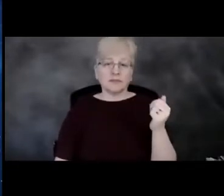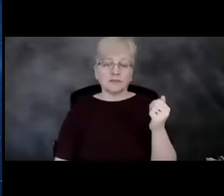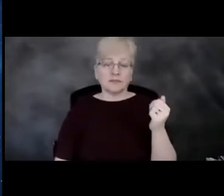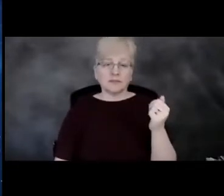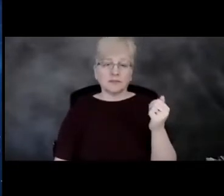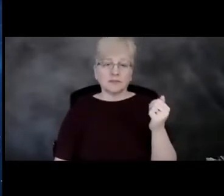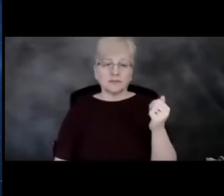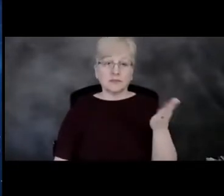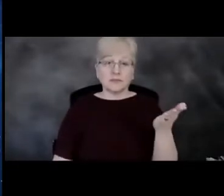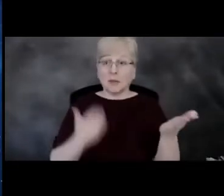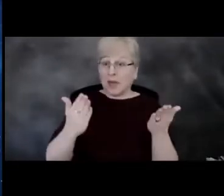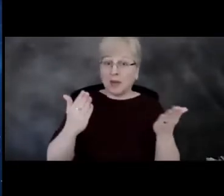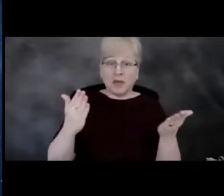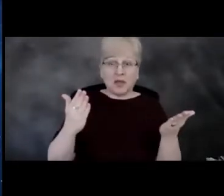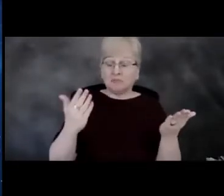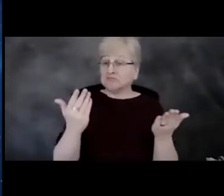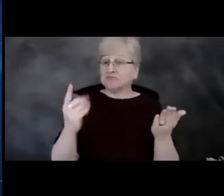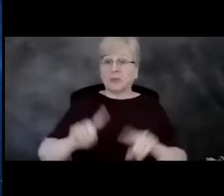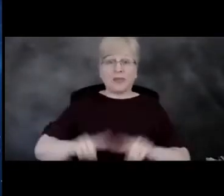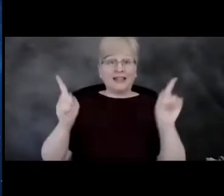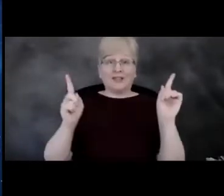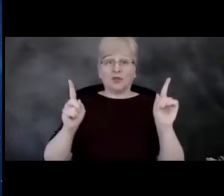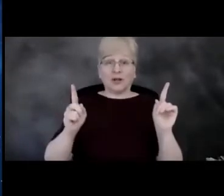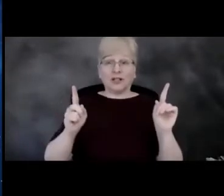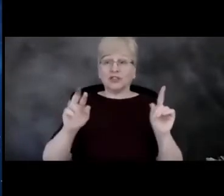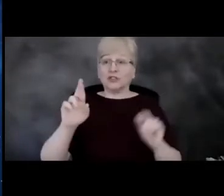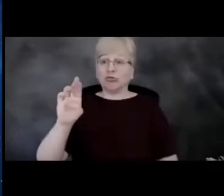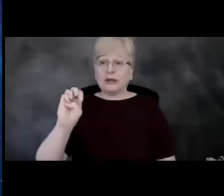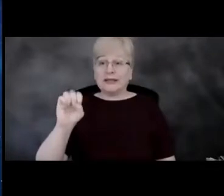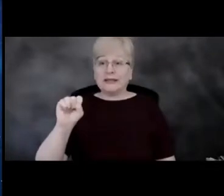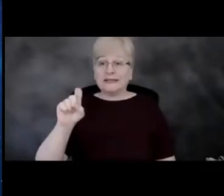want to do something else, so you just hit reset, okay, and you